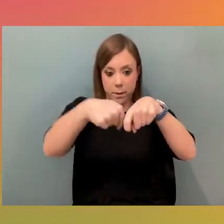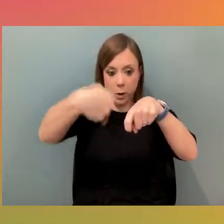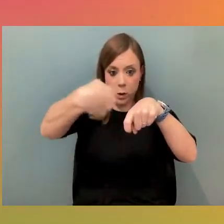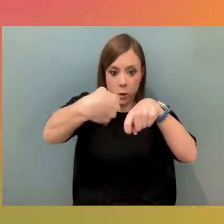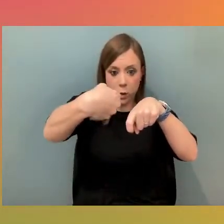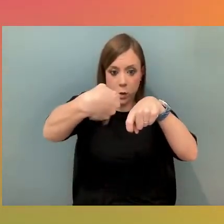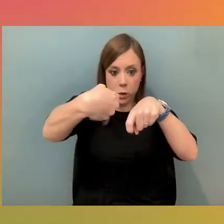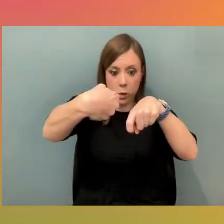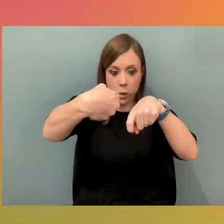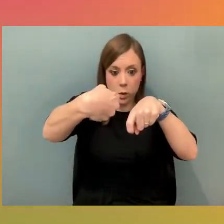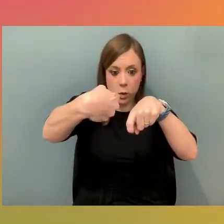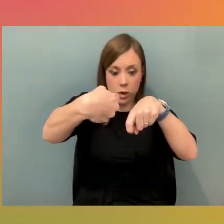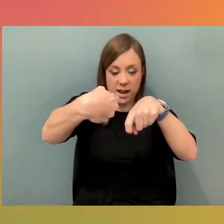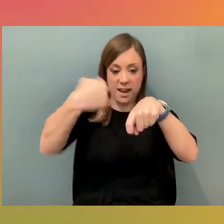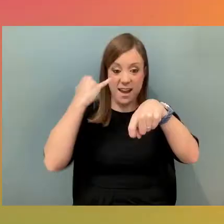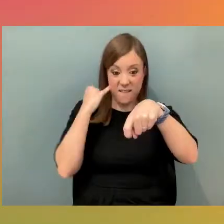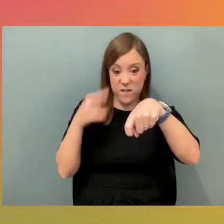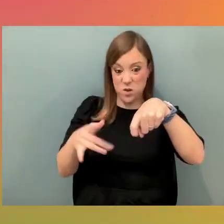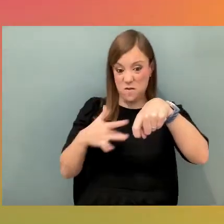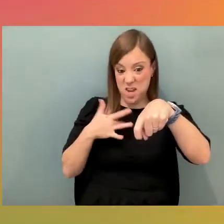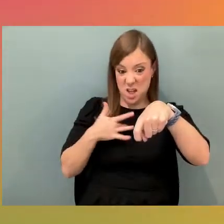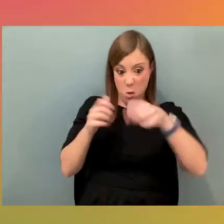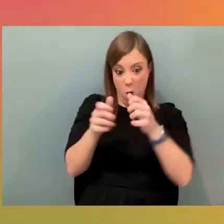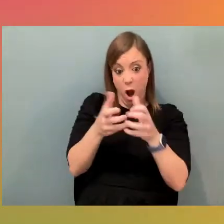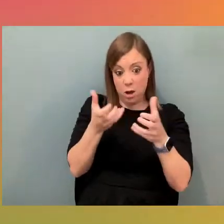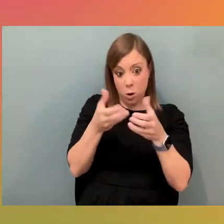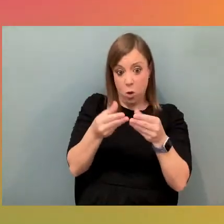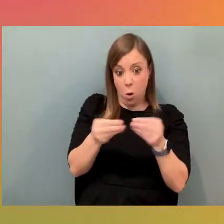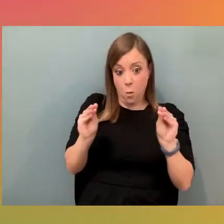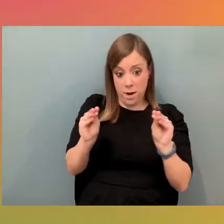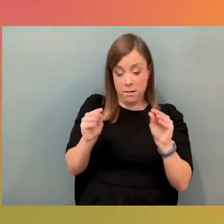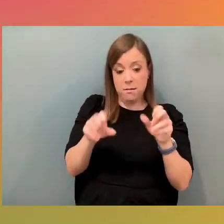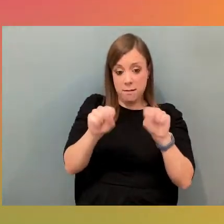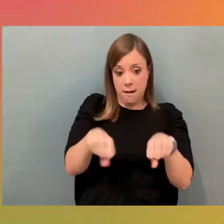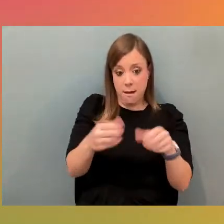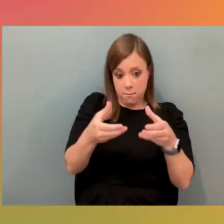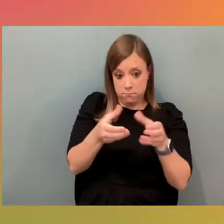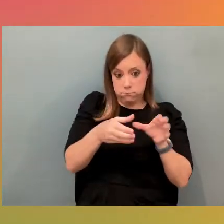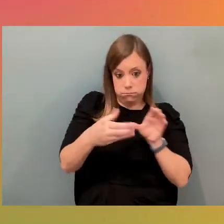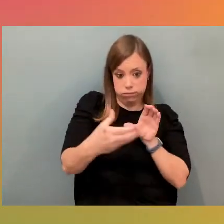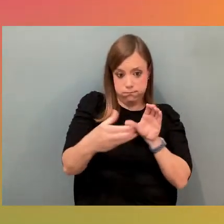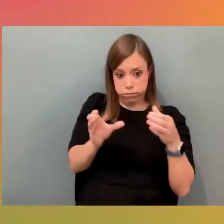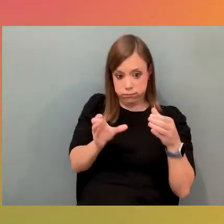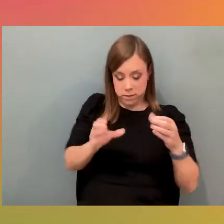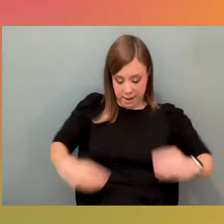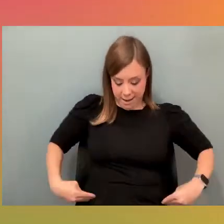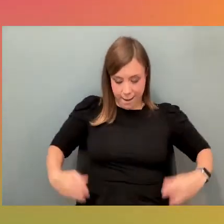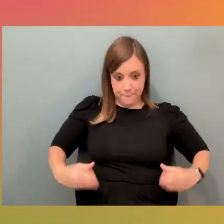KICK IT BACK DOG SPLIT. REACH THE LEFT LEG UP AND BACK.